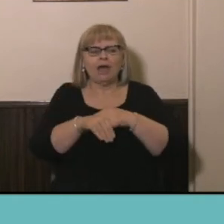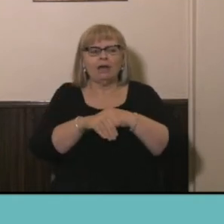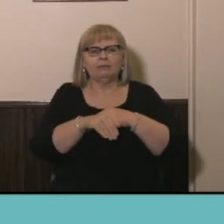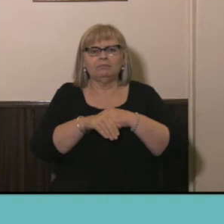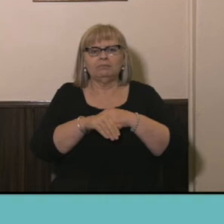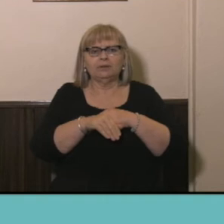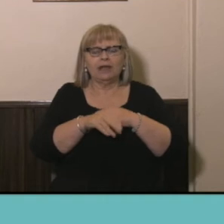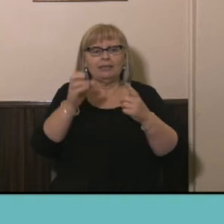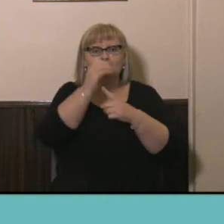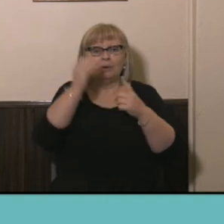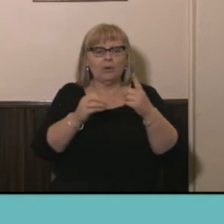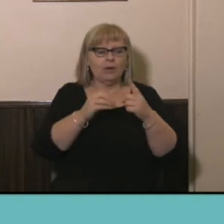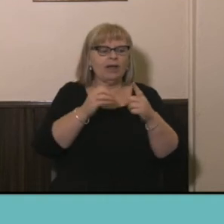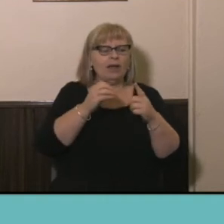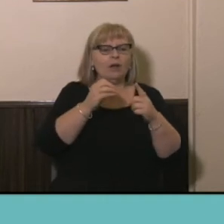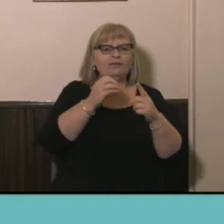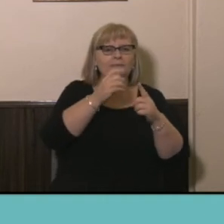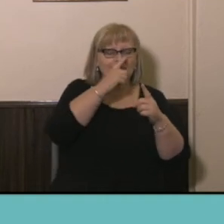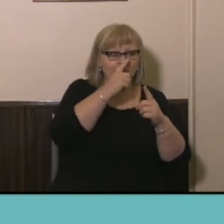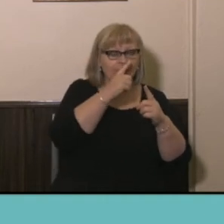proportion of 20 to 24 year old Aboriginal and Torres Strait Islander